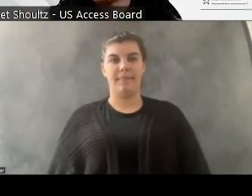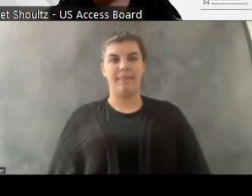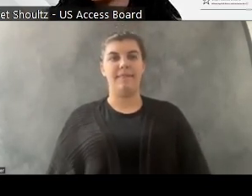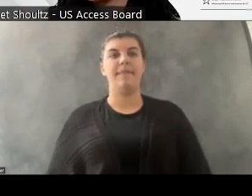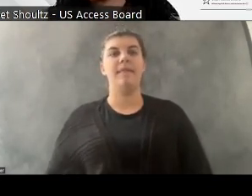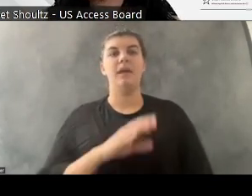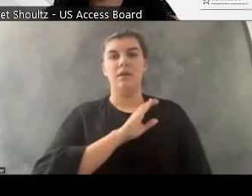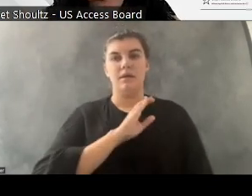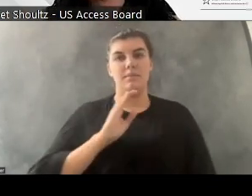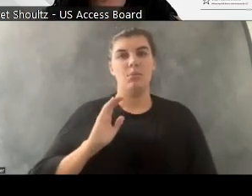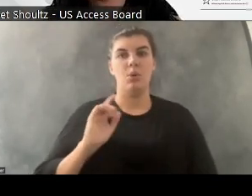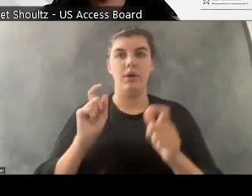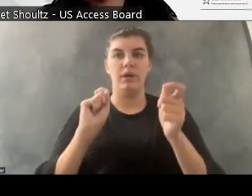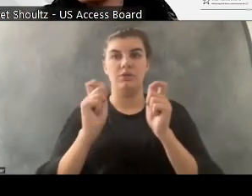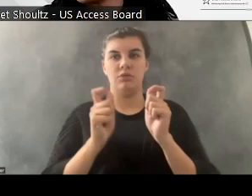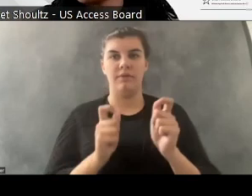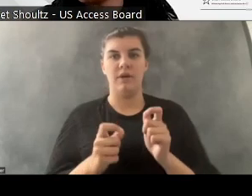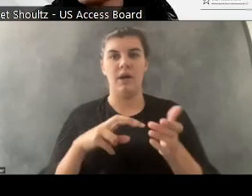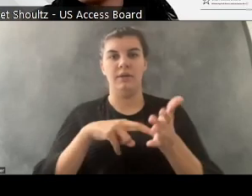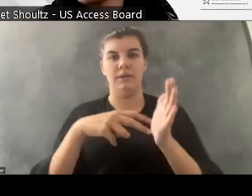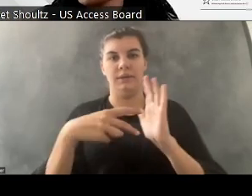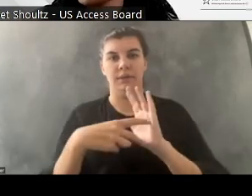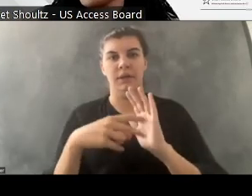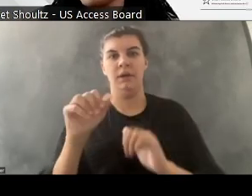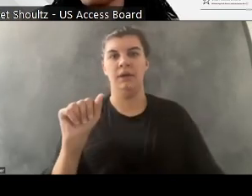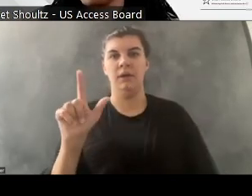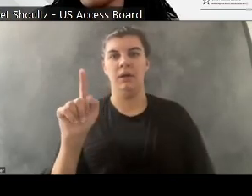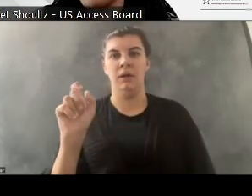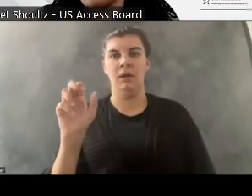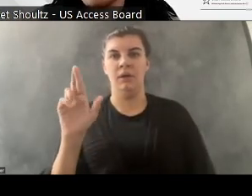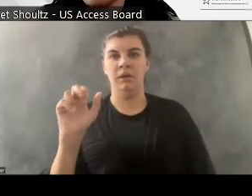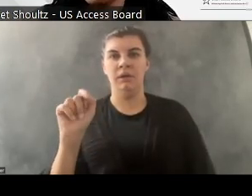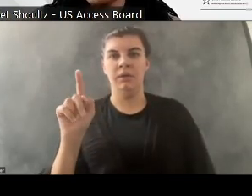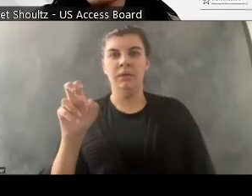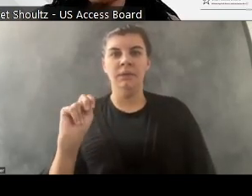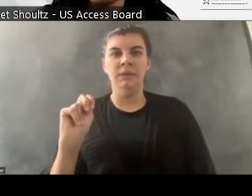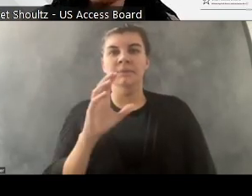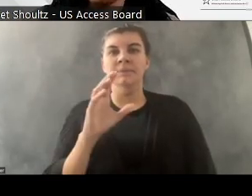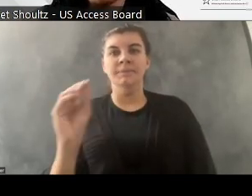The board has revised the definition of Alteration and the board has also